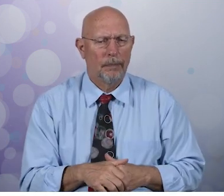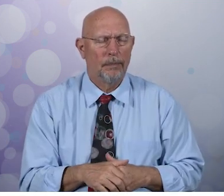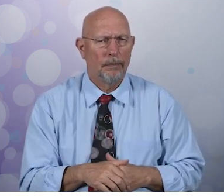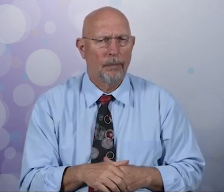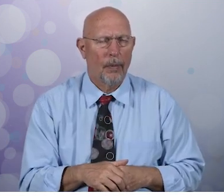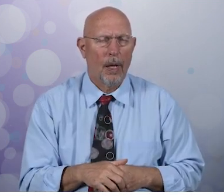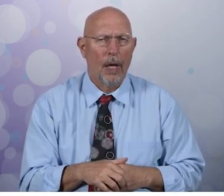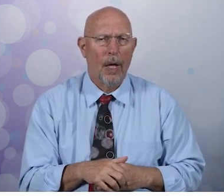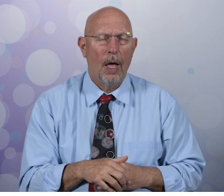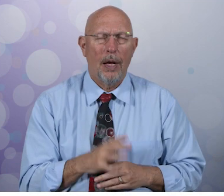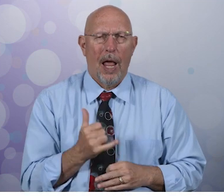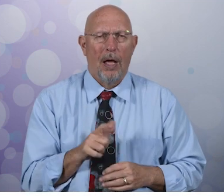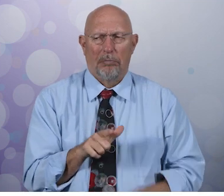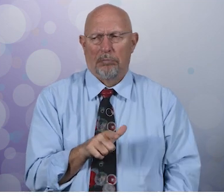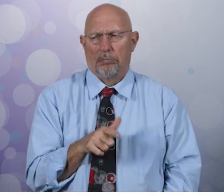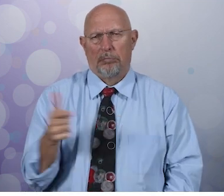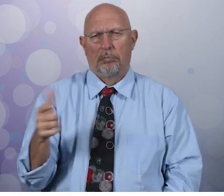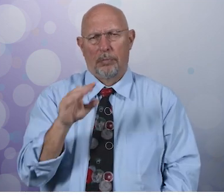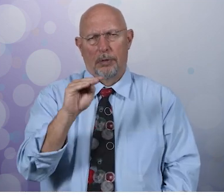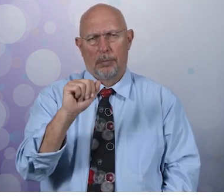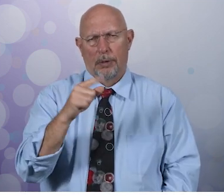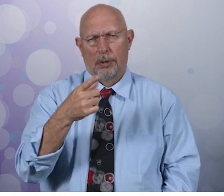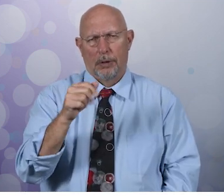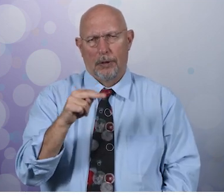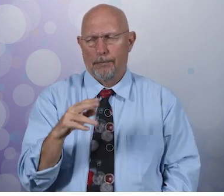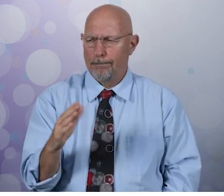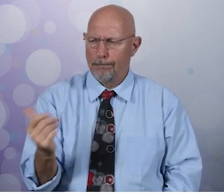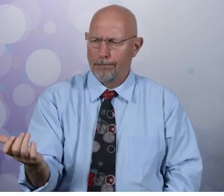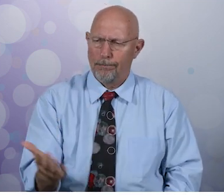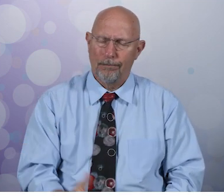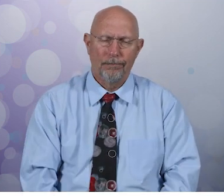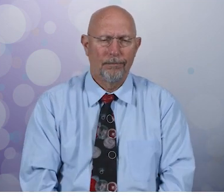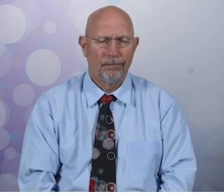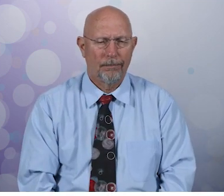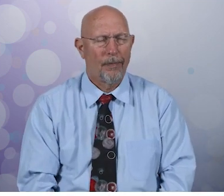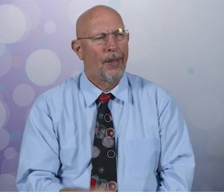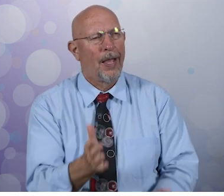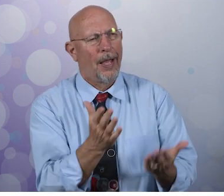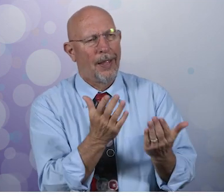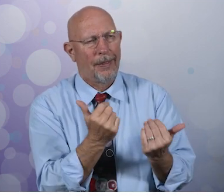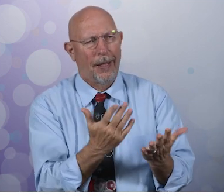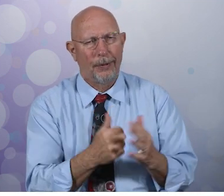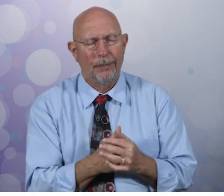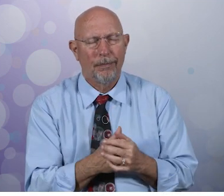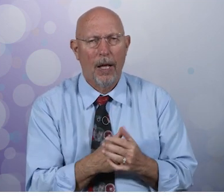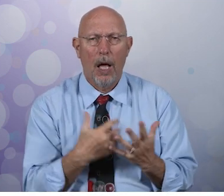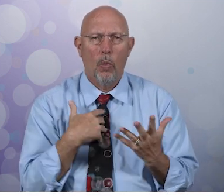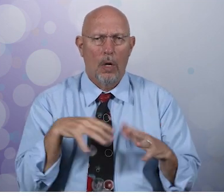I will pass it over to Megan now. Thanks, Ma' Taya. I just want to take the opportunity